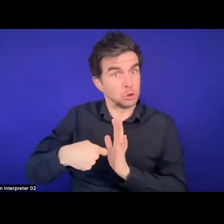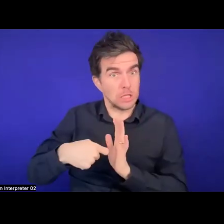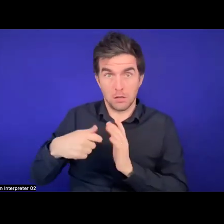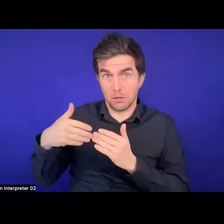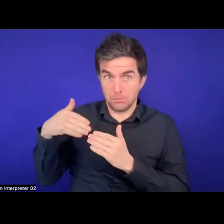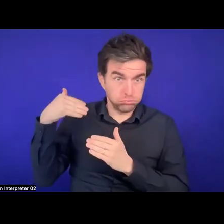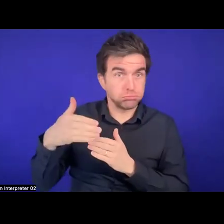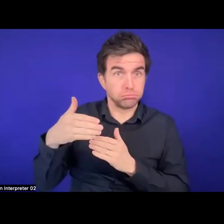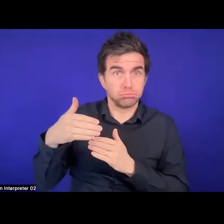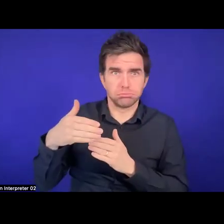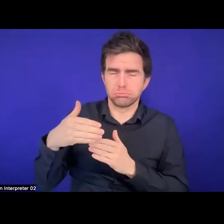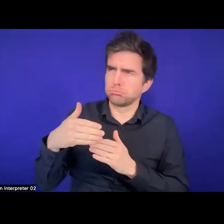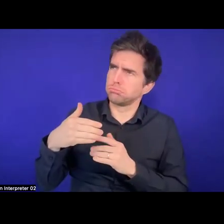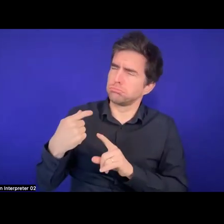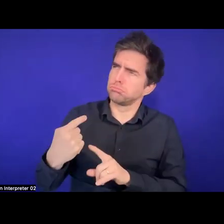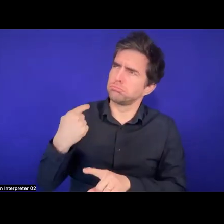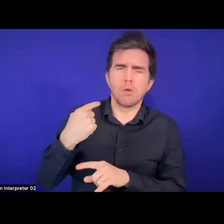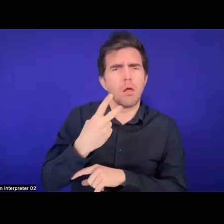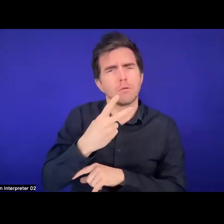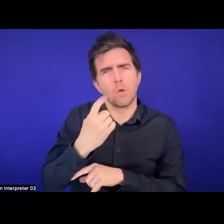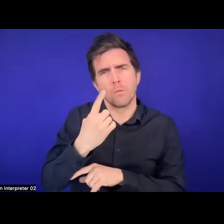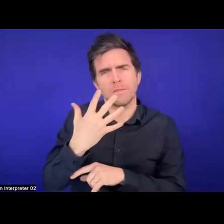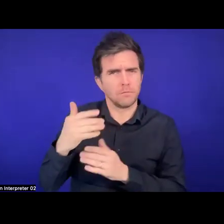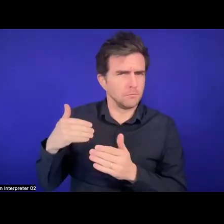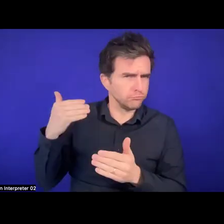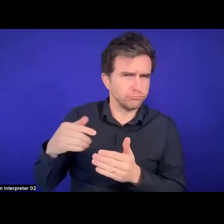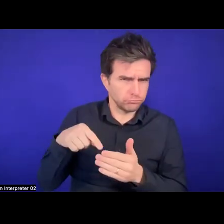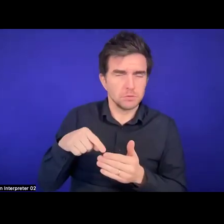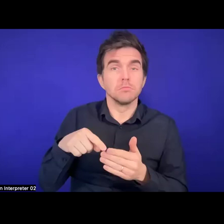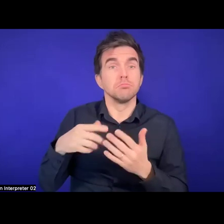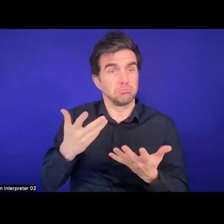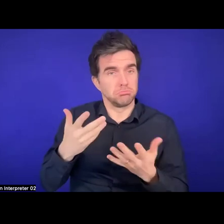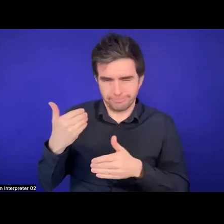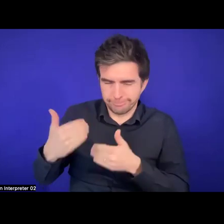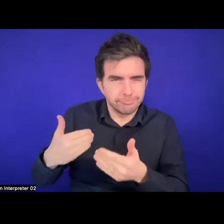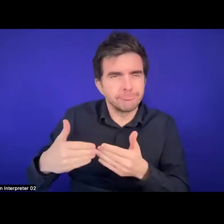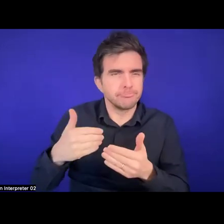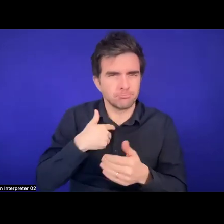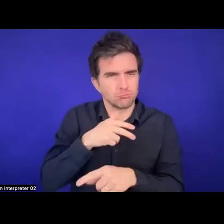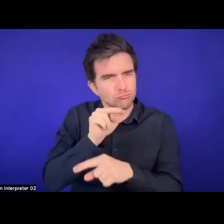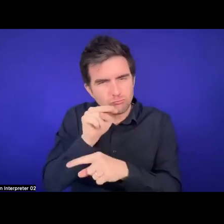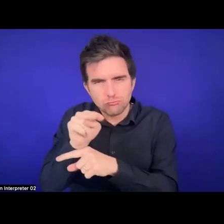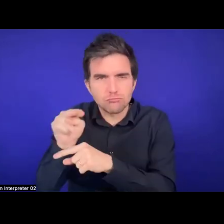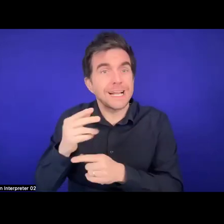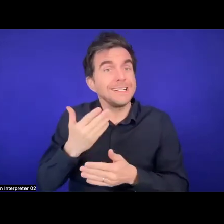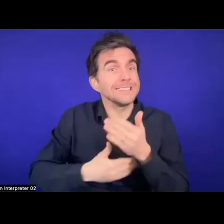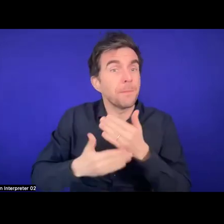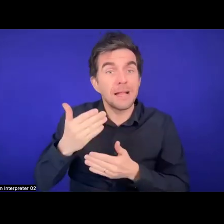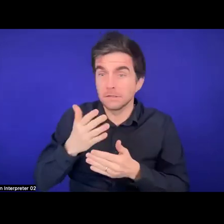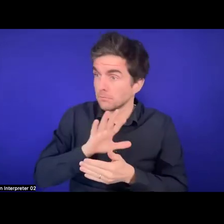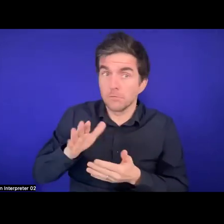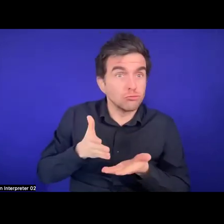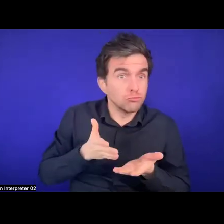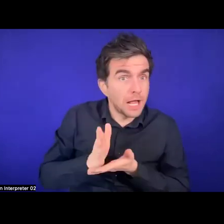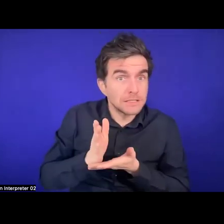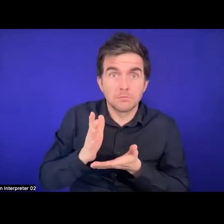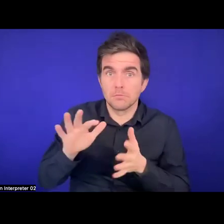rights globally through participatory methodologis. And in this role I have an